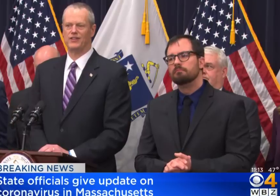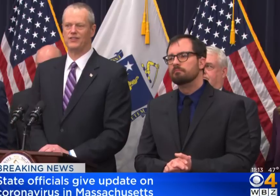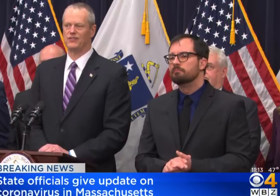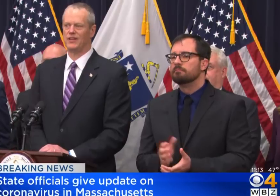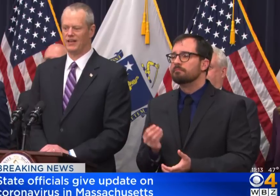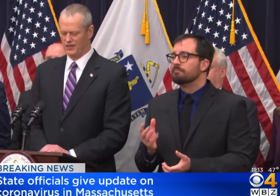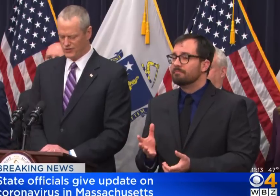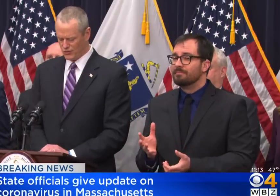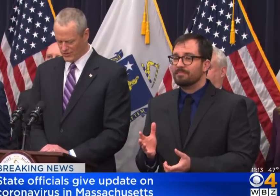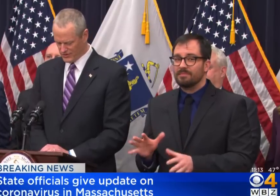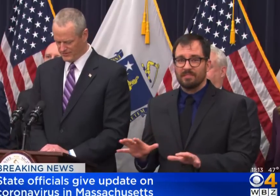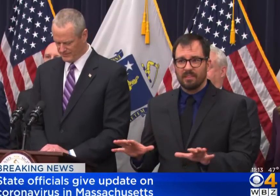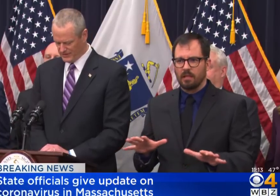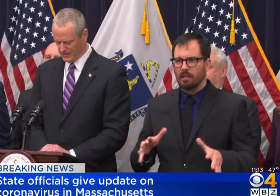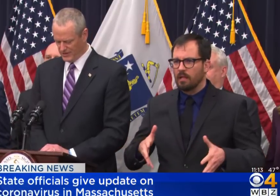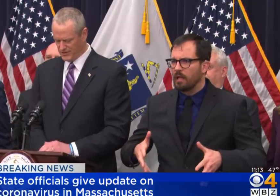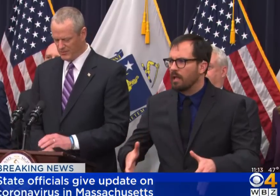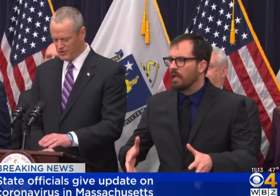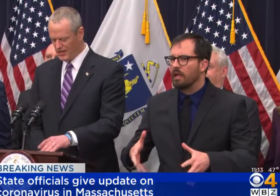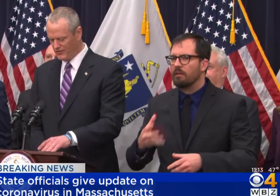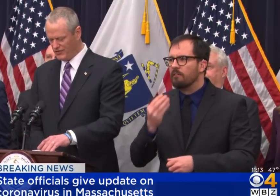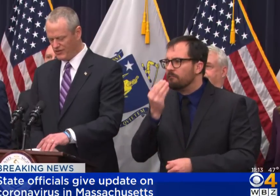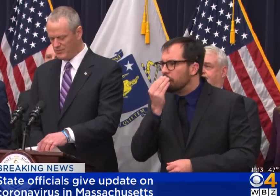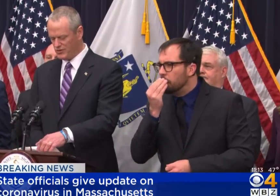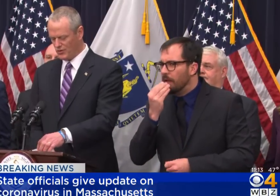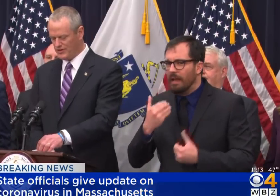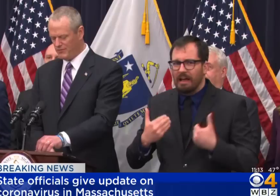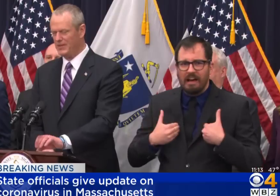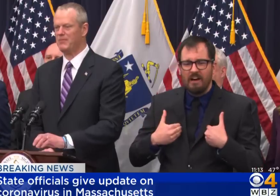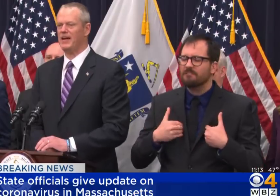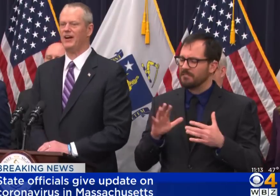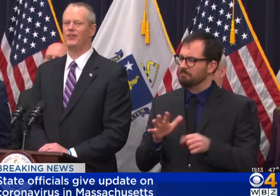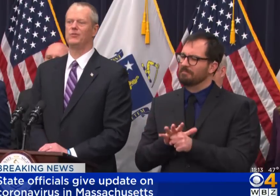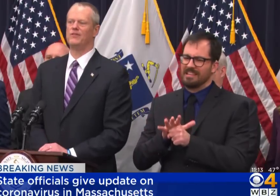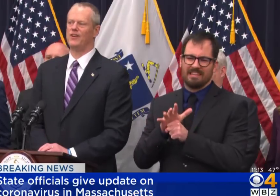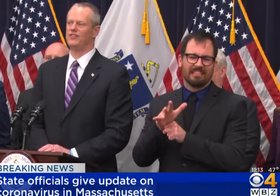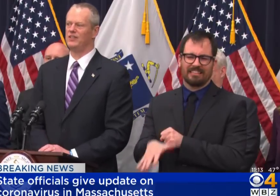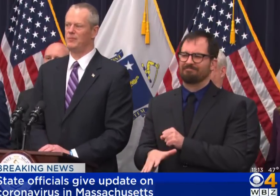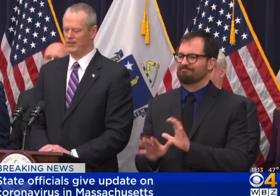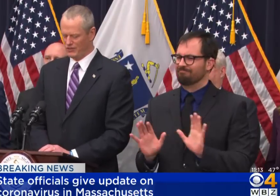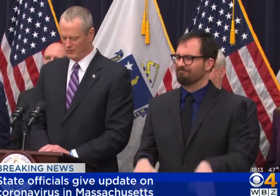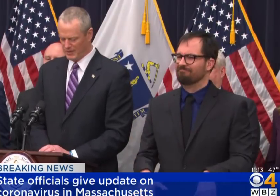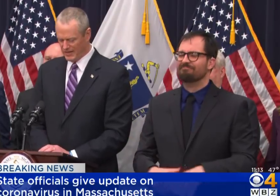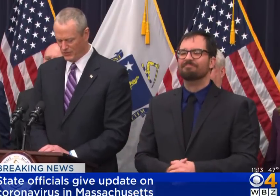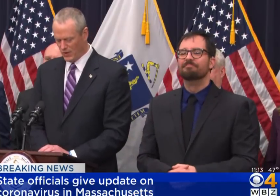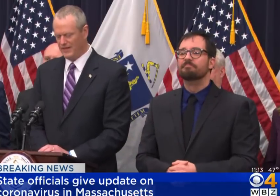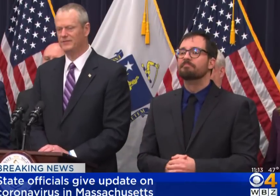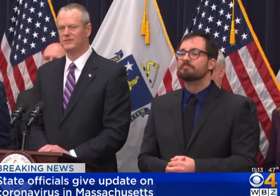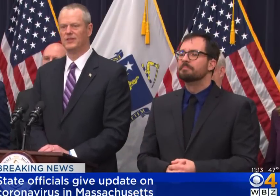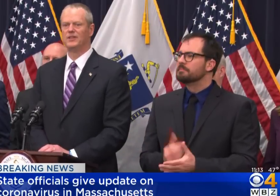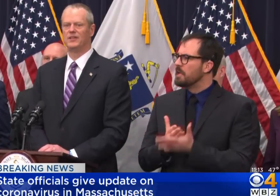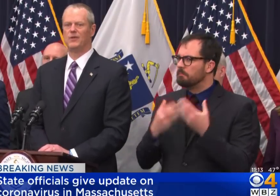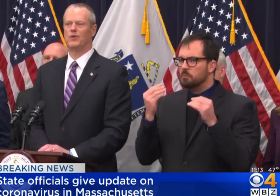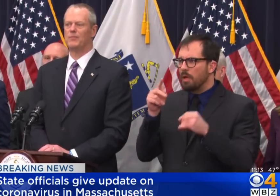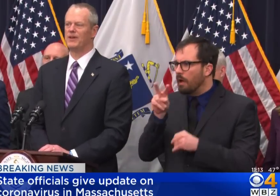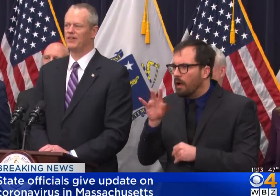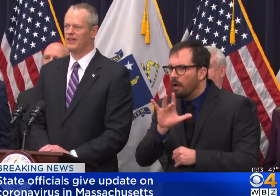BUT ACTING TO HELP ONE ANOTHER. ONE MORE THING, THERE IS NO SHORTAGE OF FOOD OR DRY GOODS AT OUR STORES.